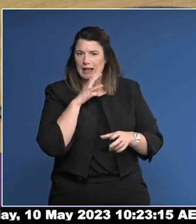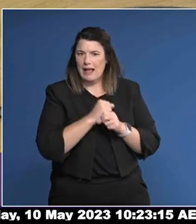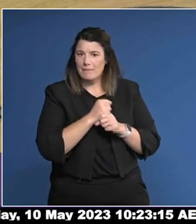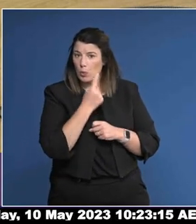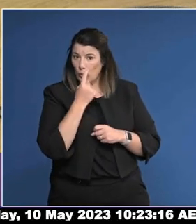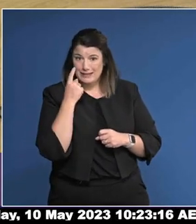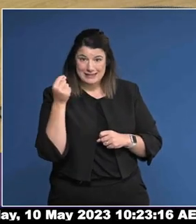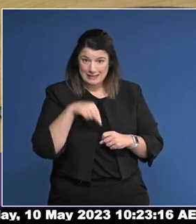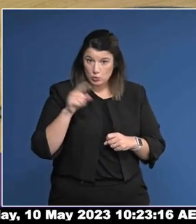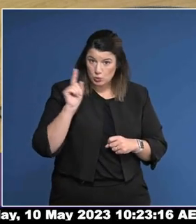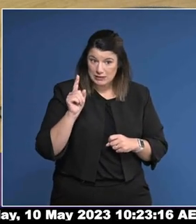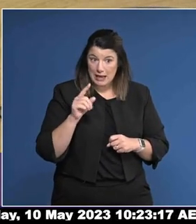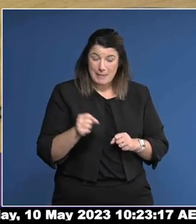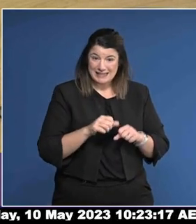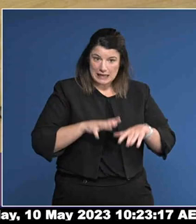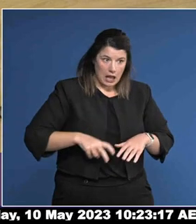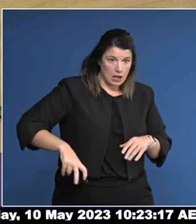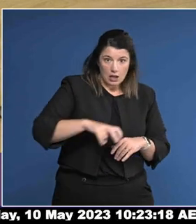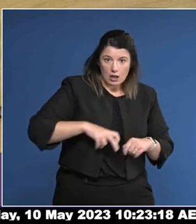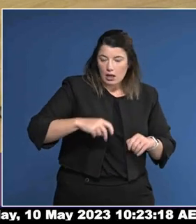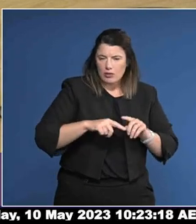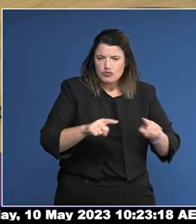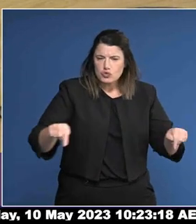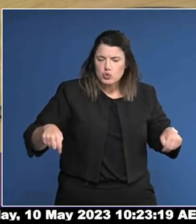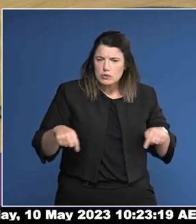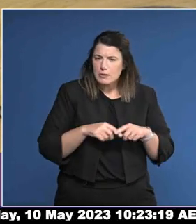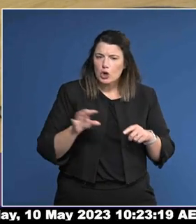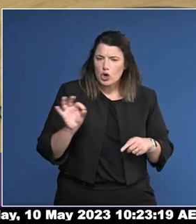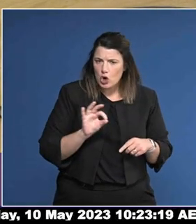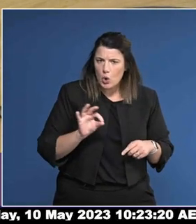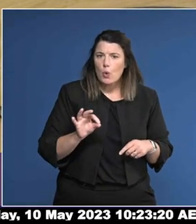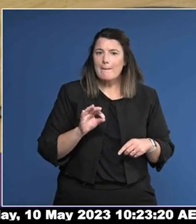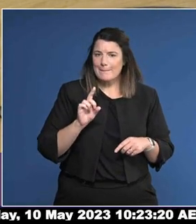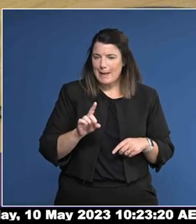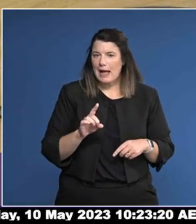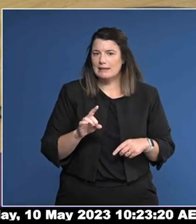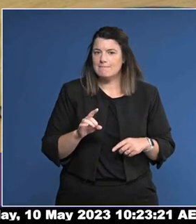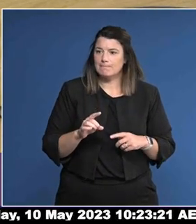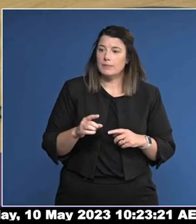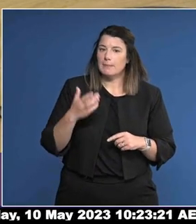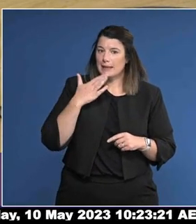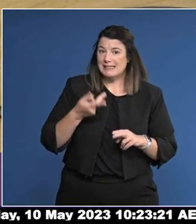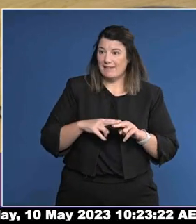So you don't have to stay in the hearing room for the day but just - I'd like you to have the opportunity if that arises.